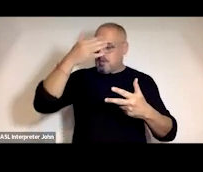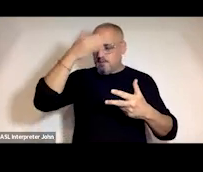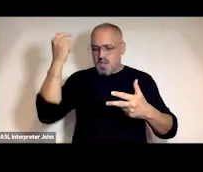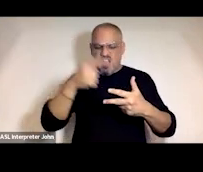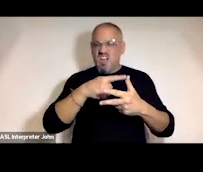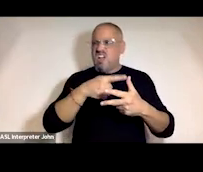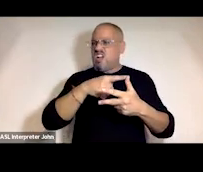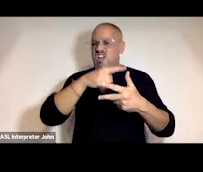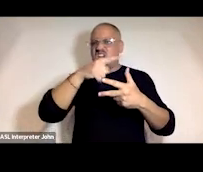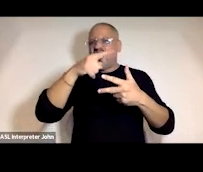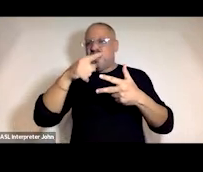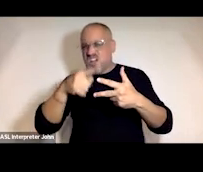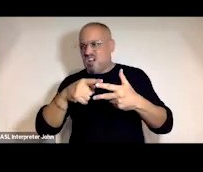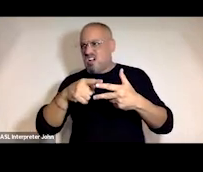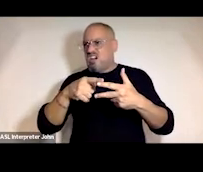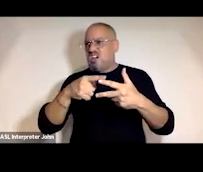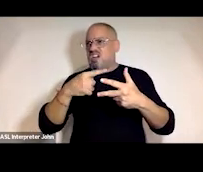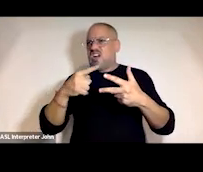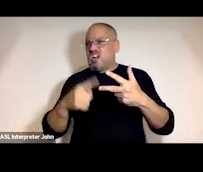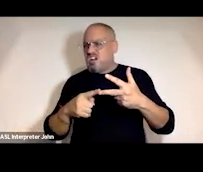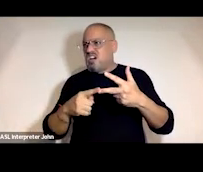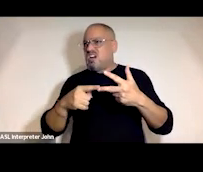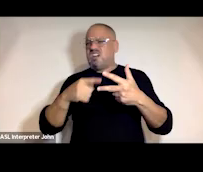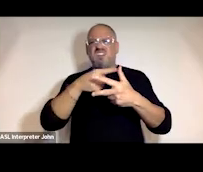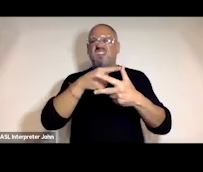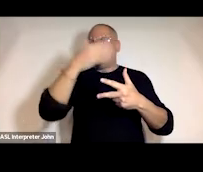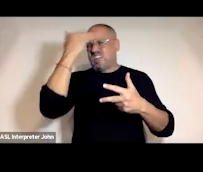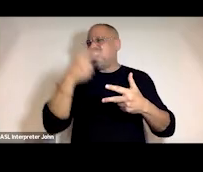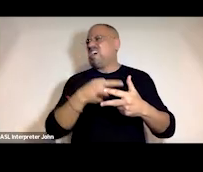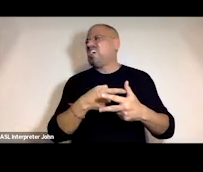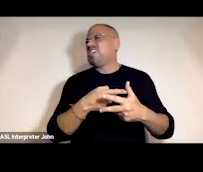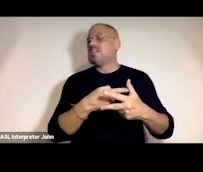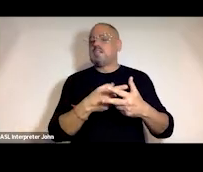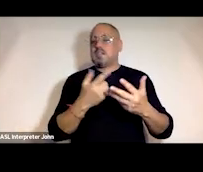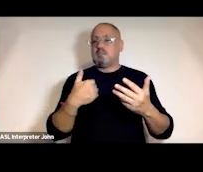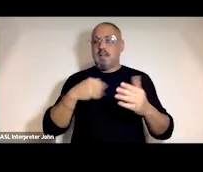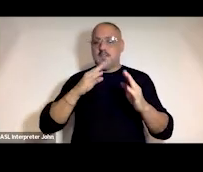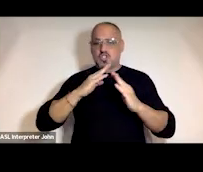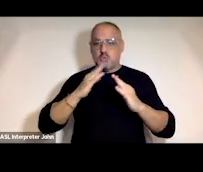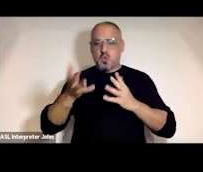by the time that they recite to you what the third one is? Do they have trouble interacting with others?